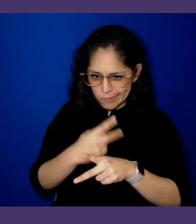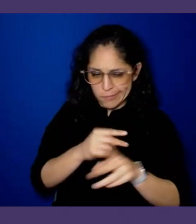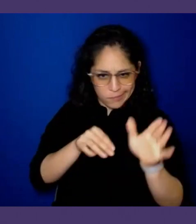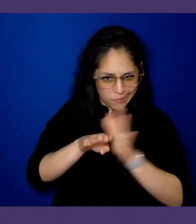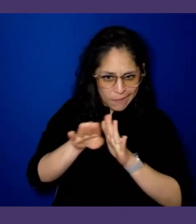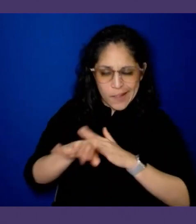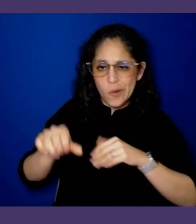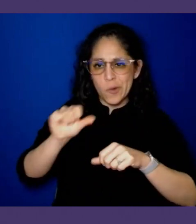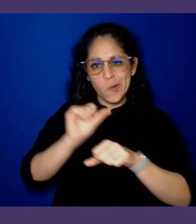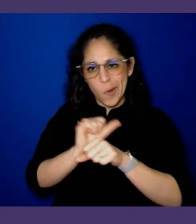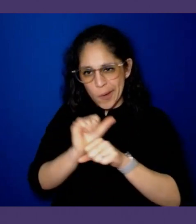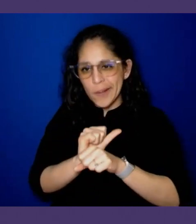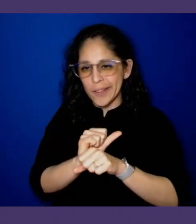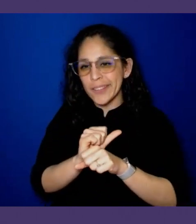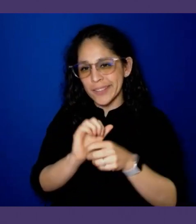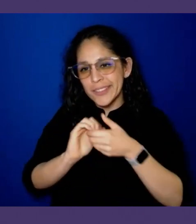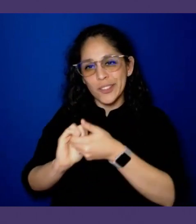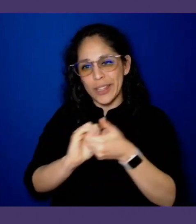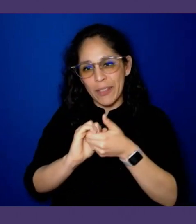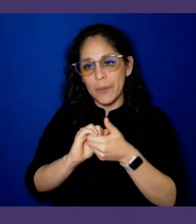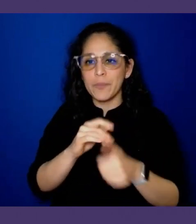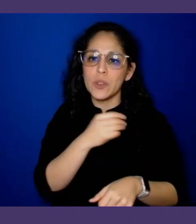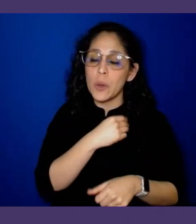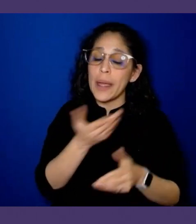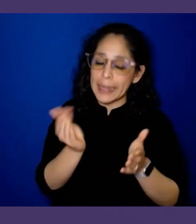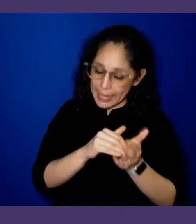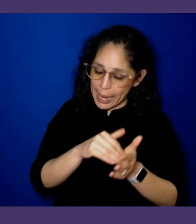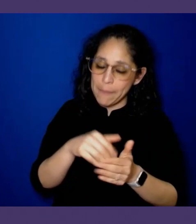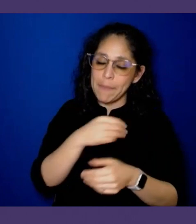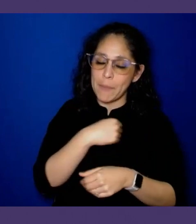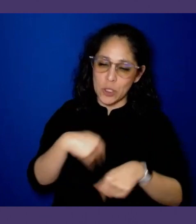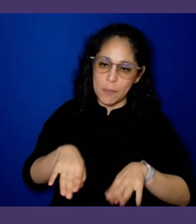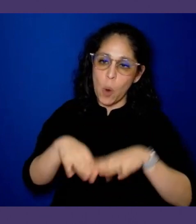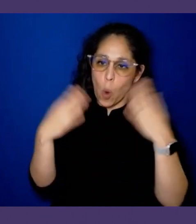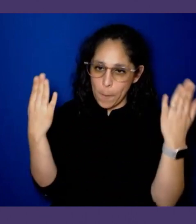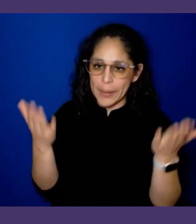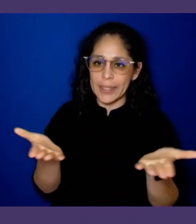Membership is open. We also have a way